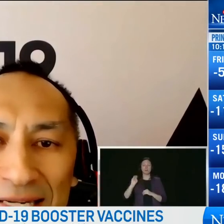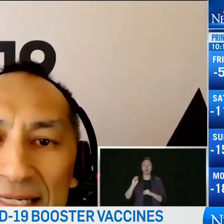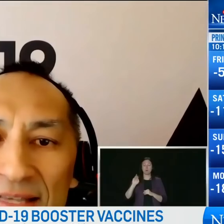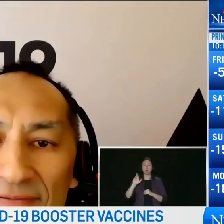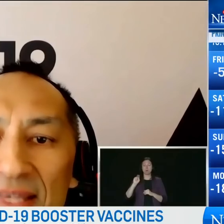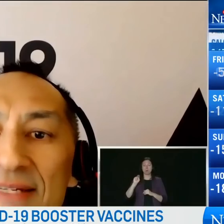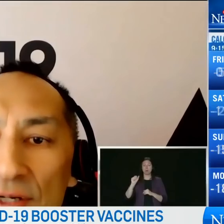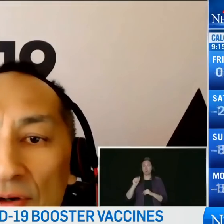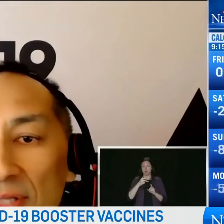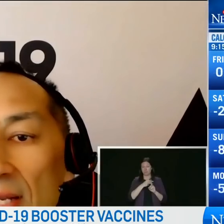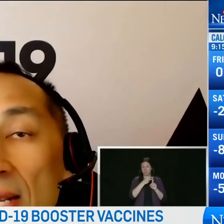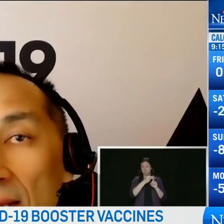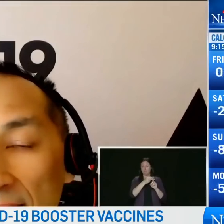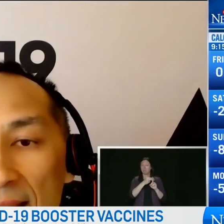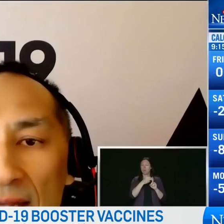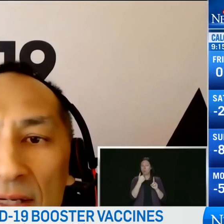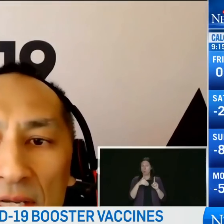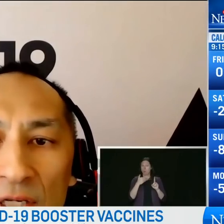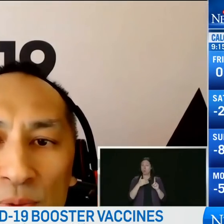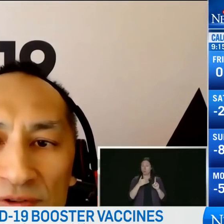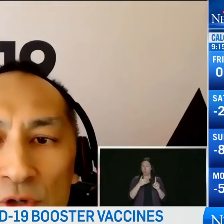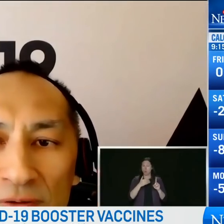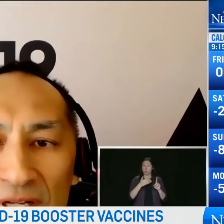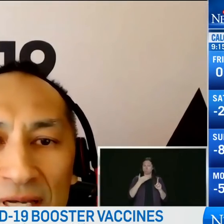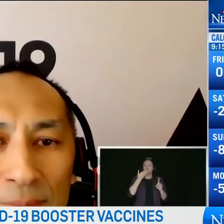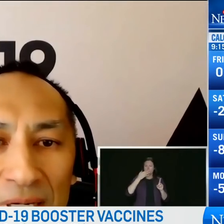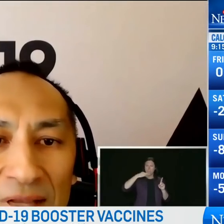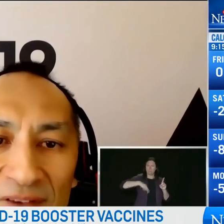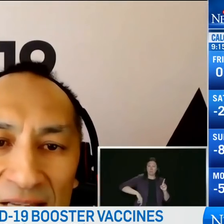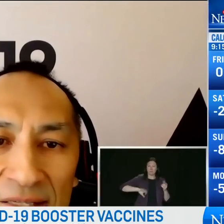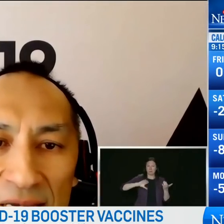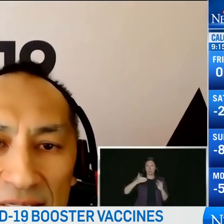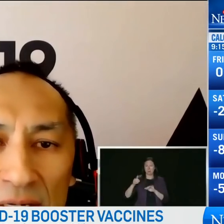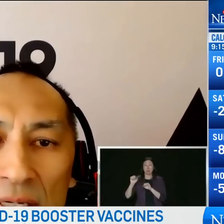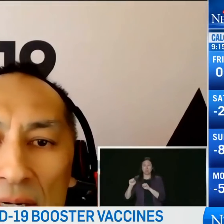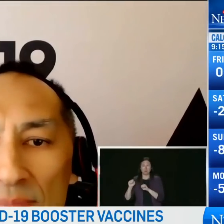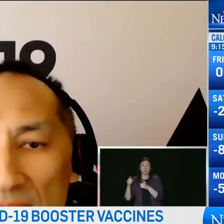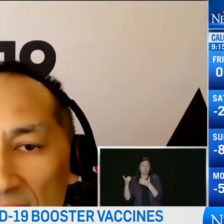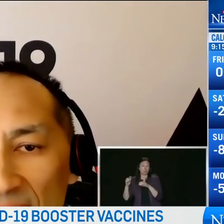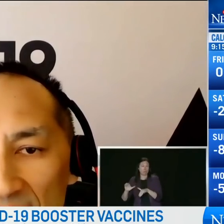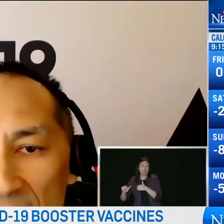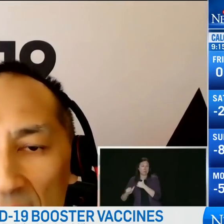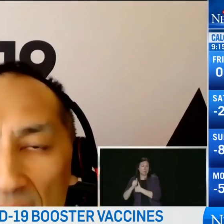NACI HAS REAFFIRMED THAT THE BENEFITS OF RECEIVING AN mRNA